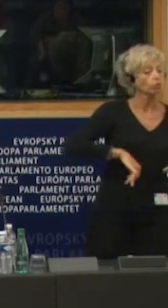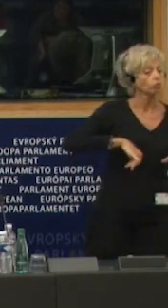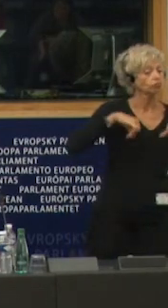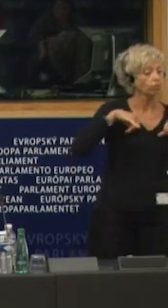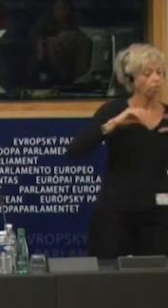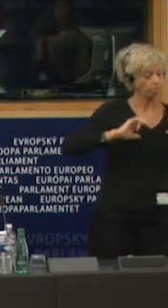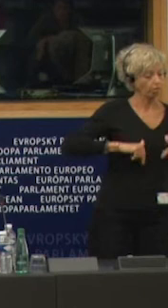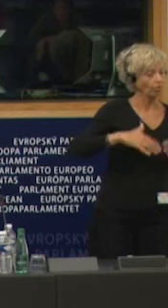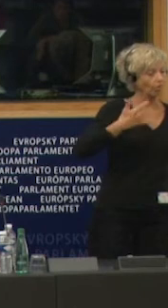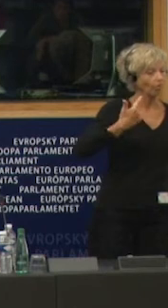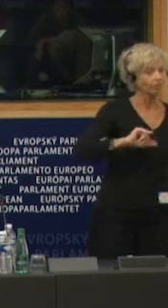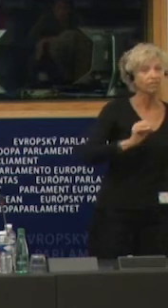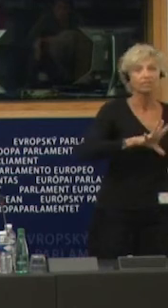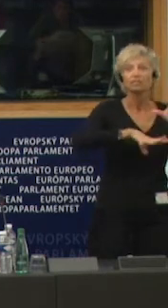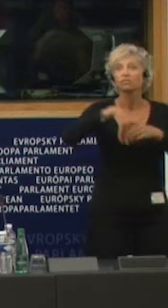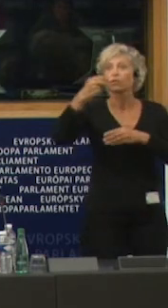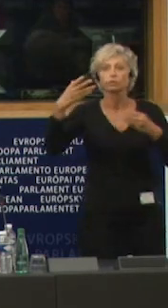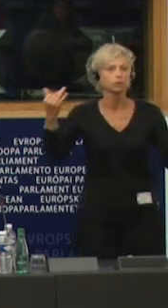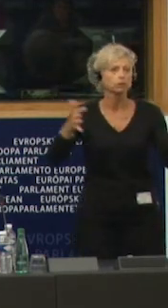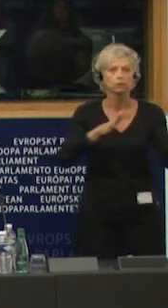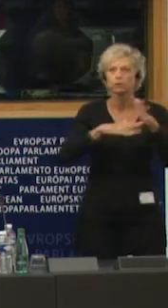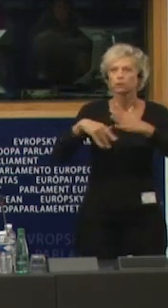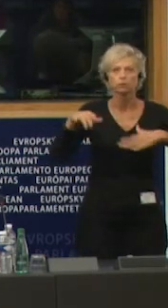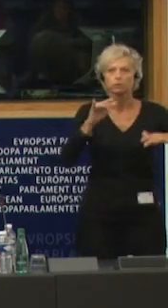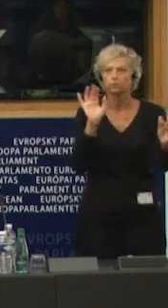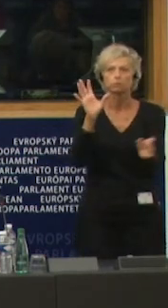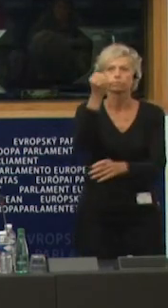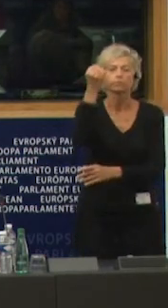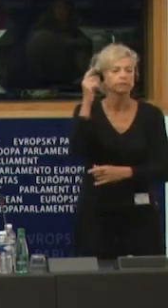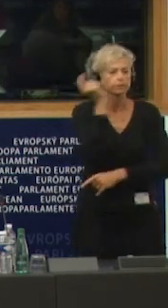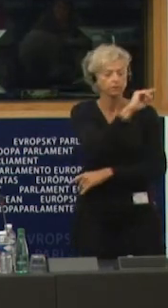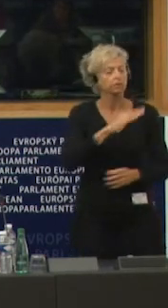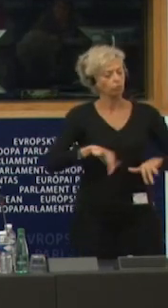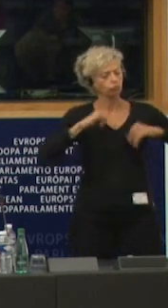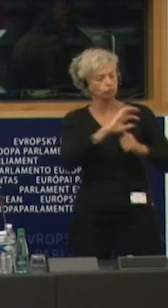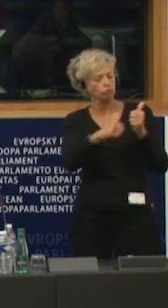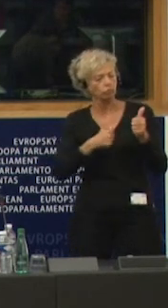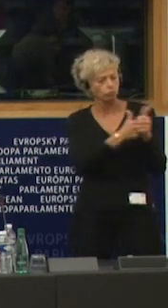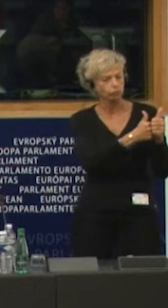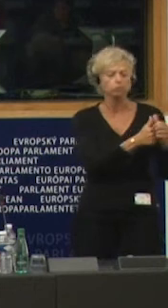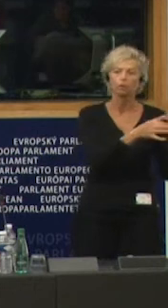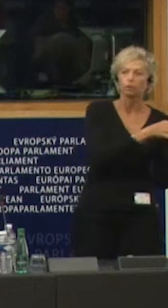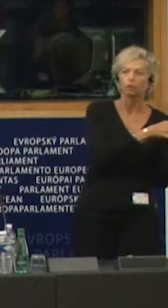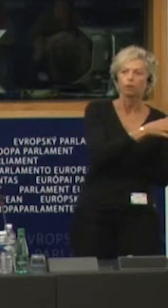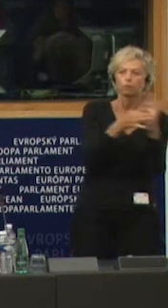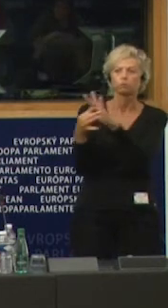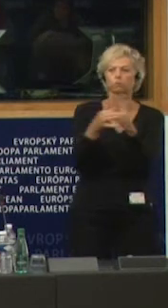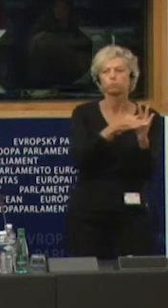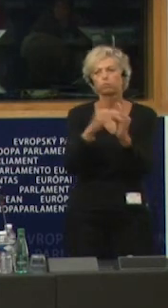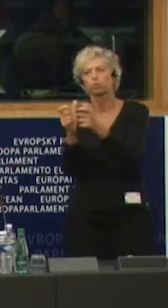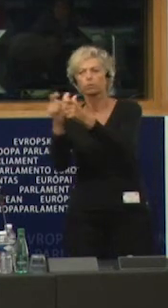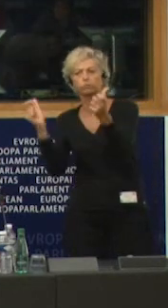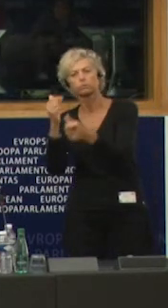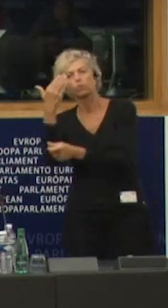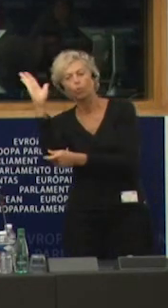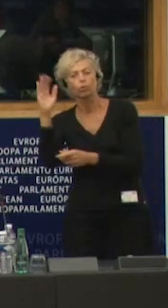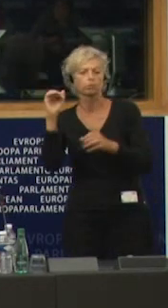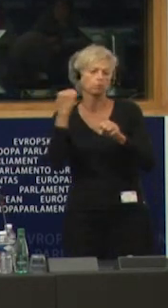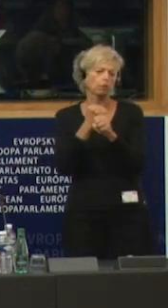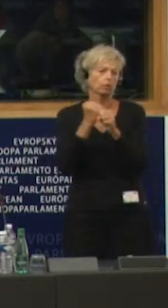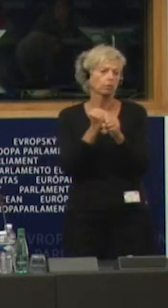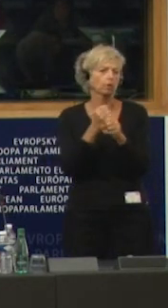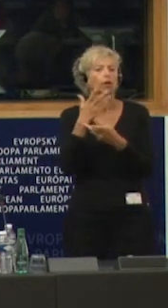Depending on needs, the young people can go to stage 2 or 3. Stage 2 involves more indepth tests with what the needs are.